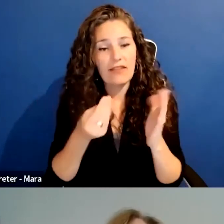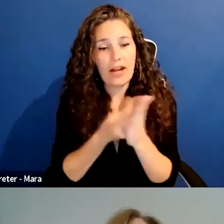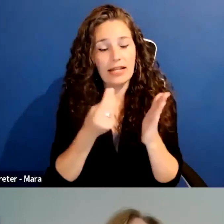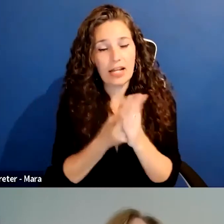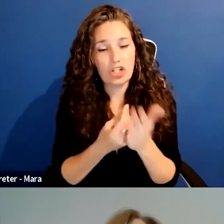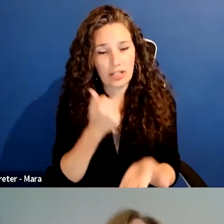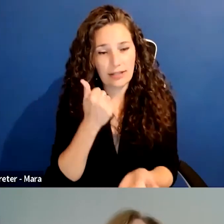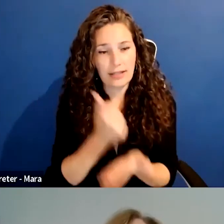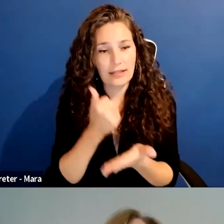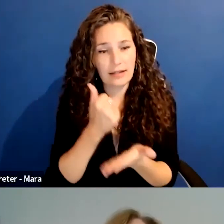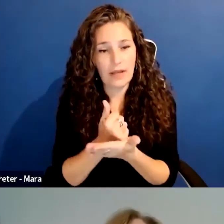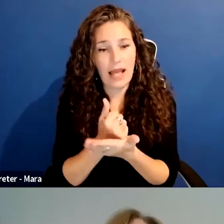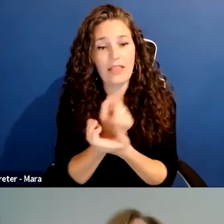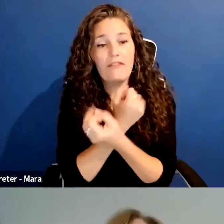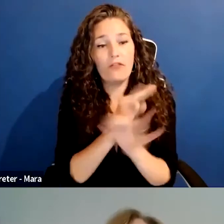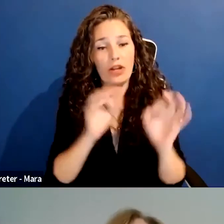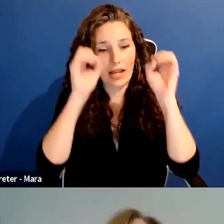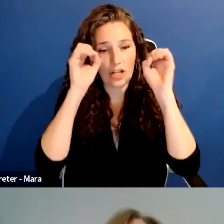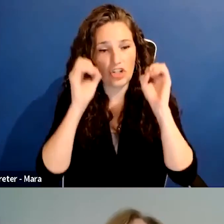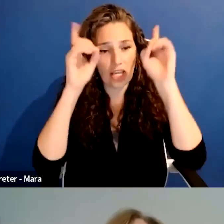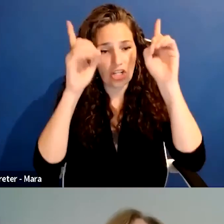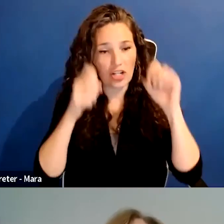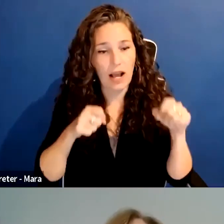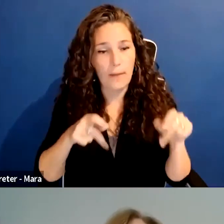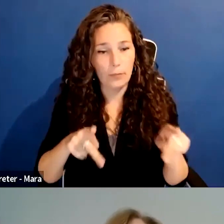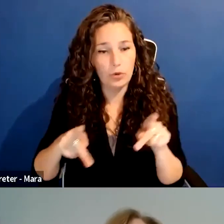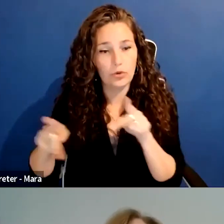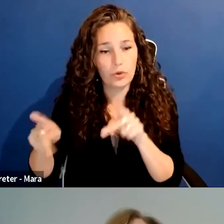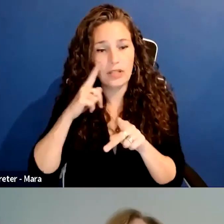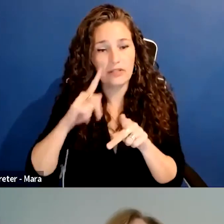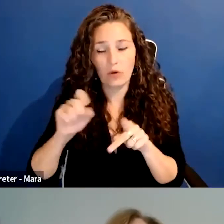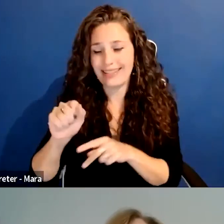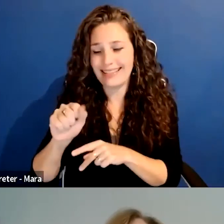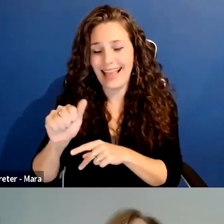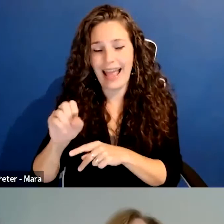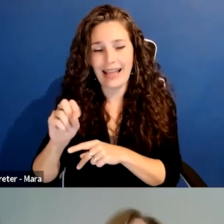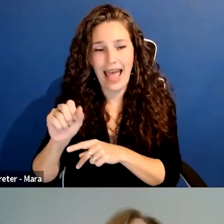and free educational opportunities for SAG-AFTRA members.